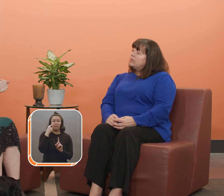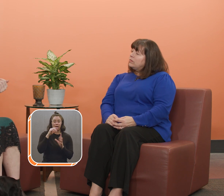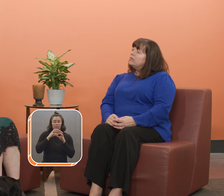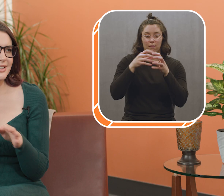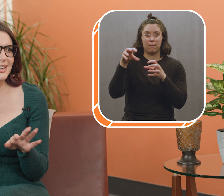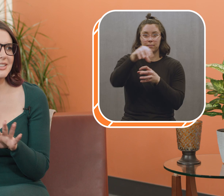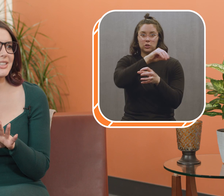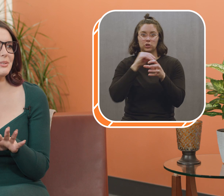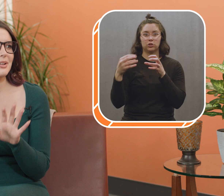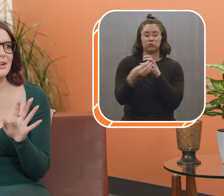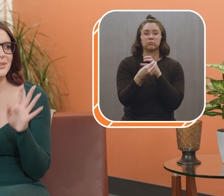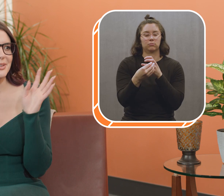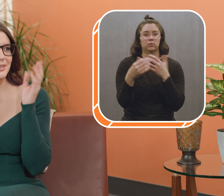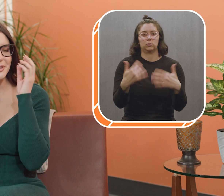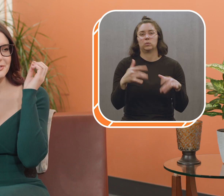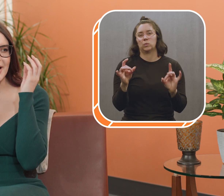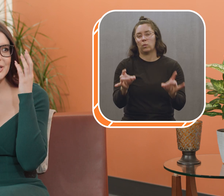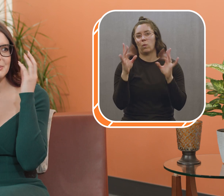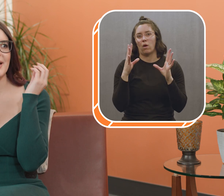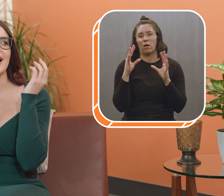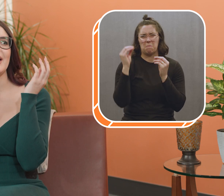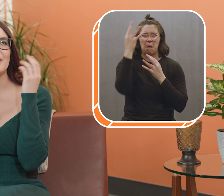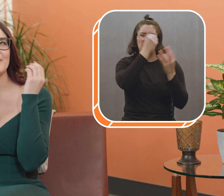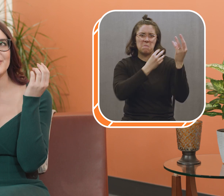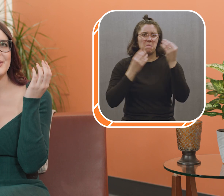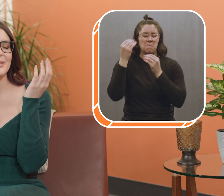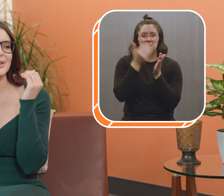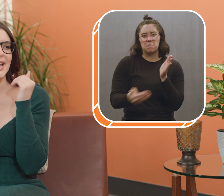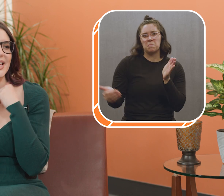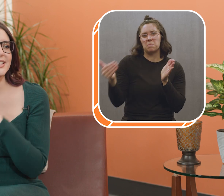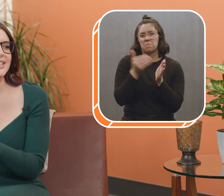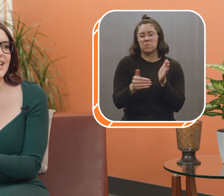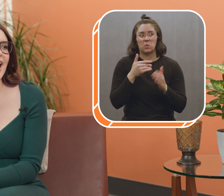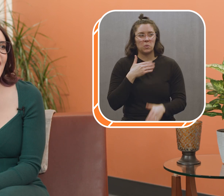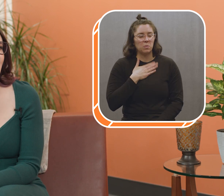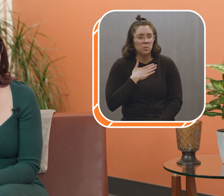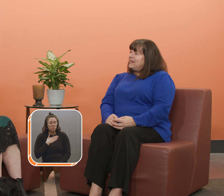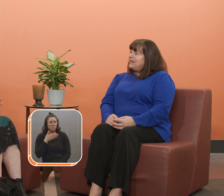It was, honestly, it was awful. There was a flash in my eye over and over again. Oh, my gosh.